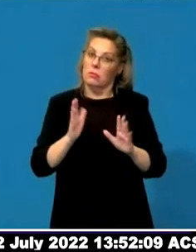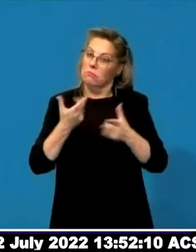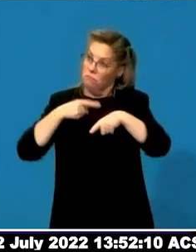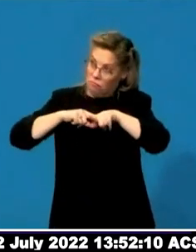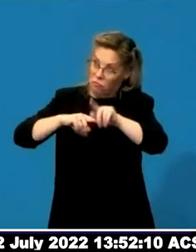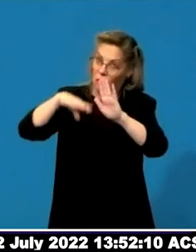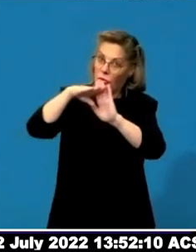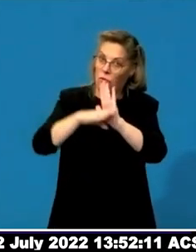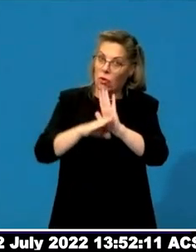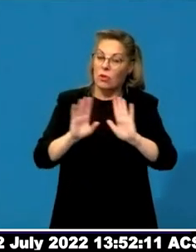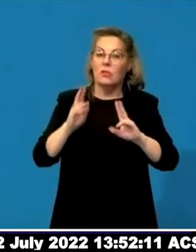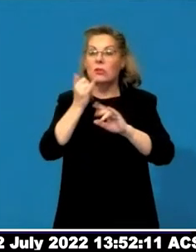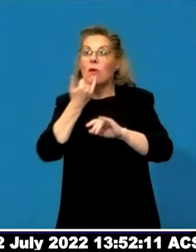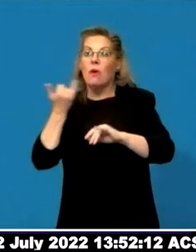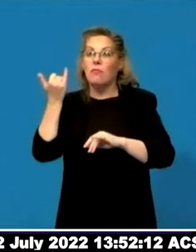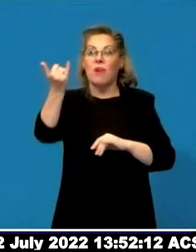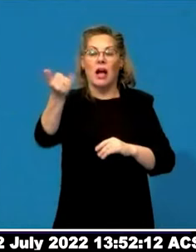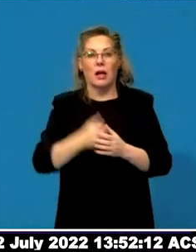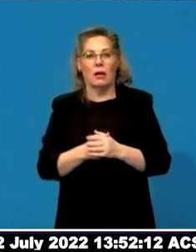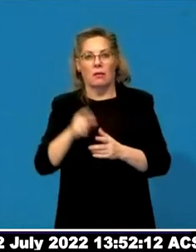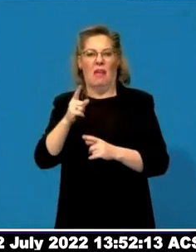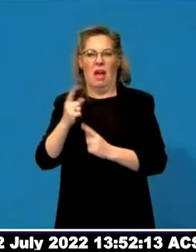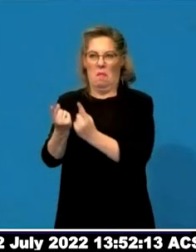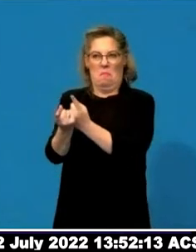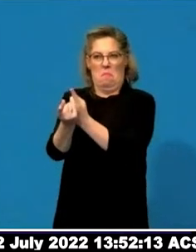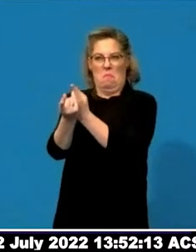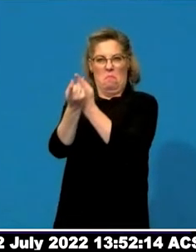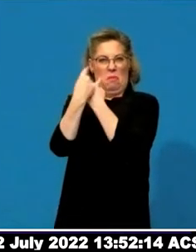And, yeah, that was how we found out then, that we were told very clearly